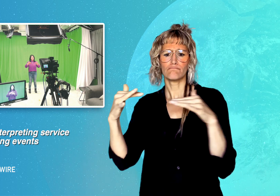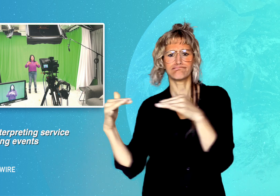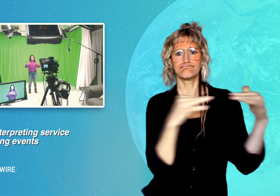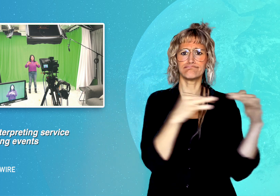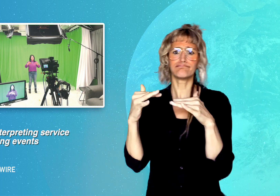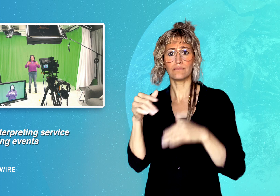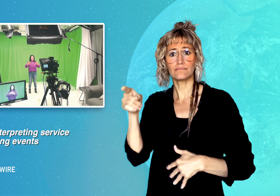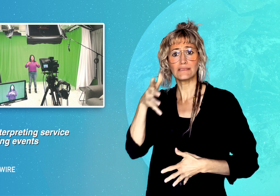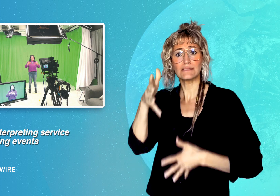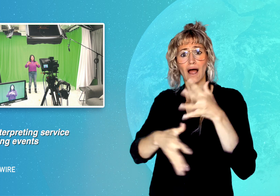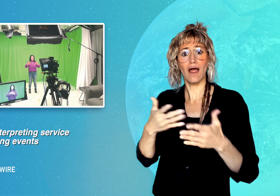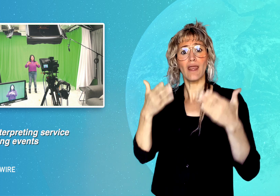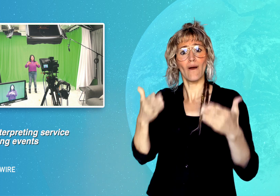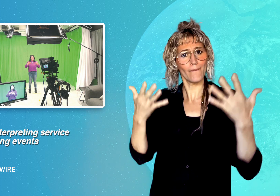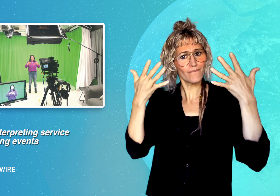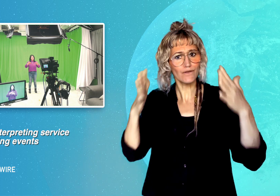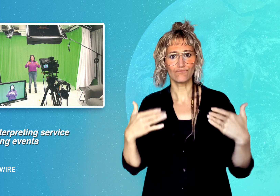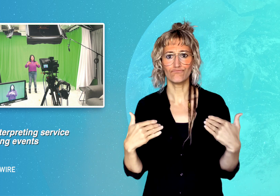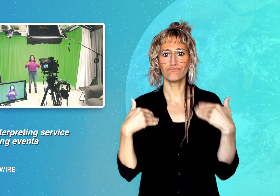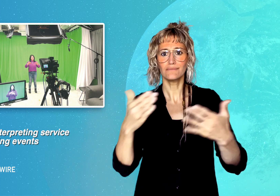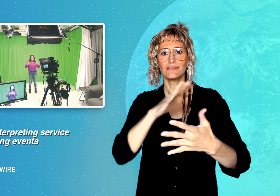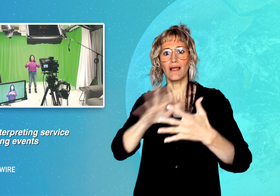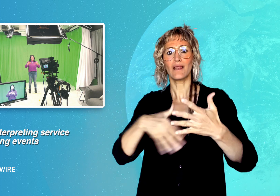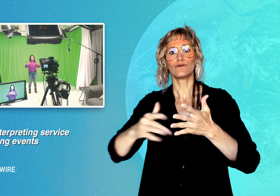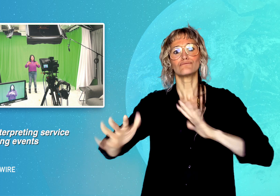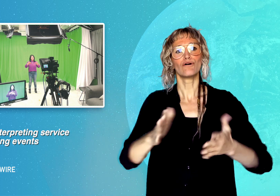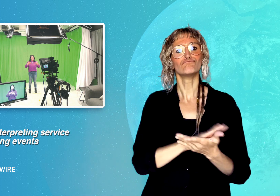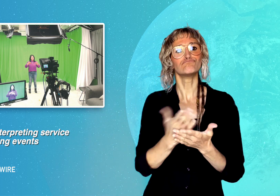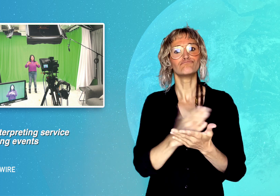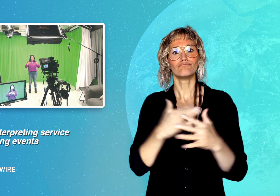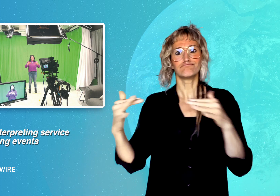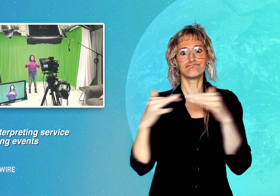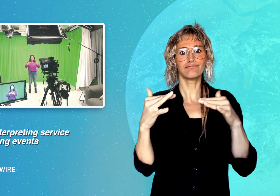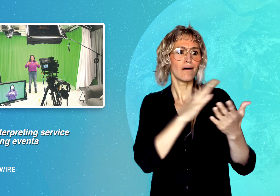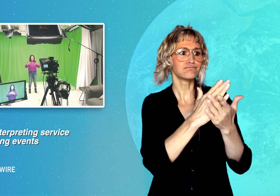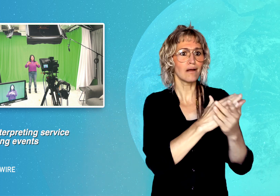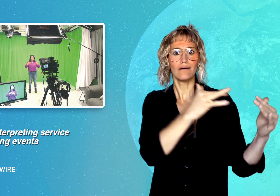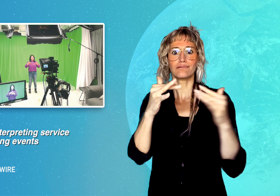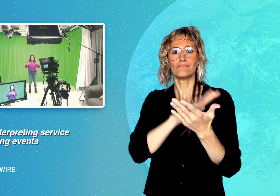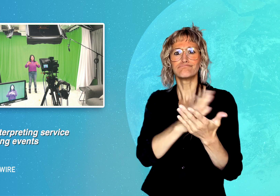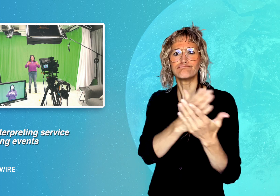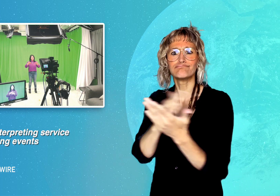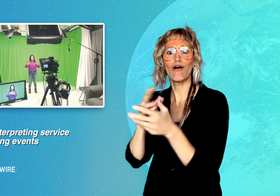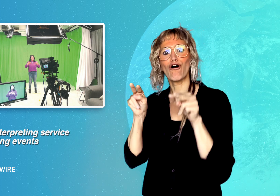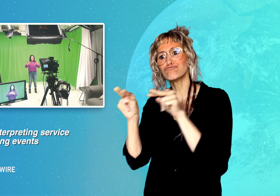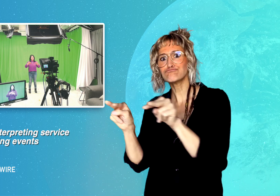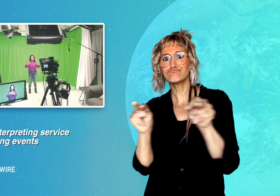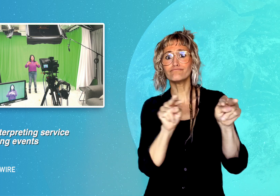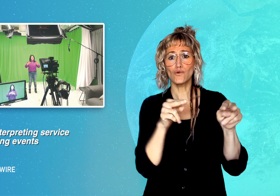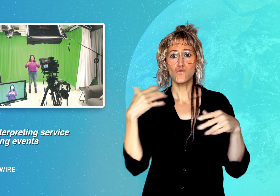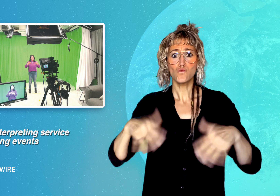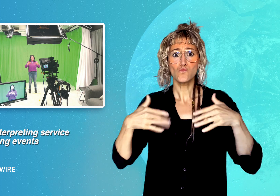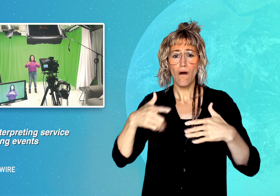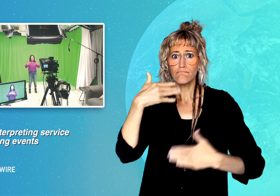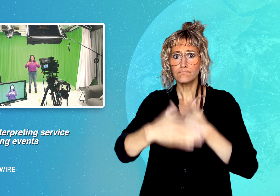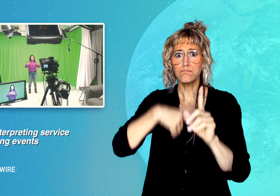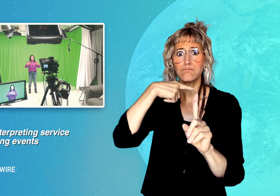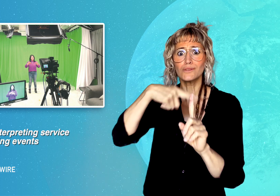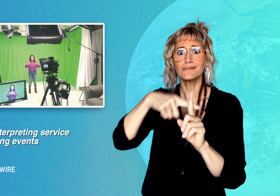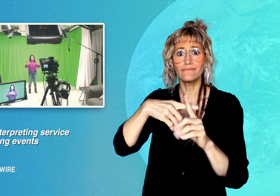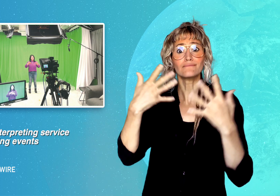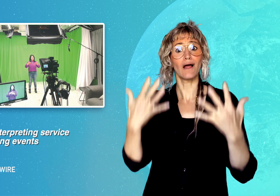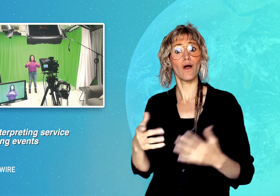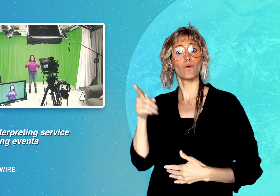on streaming service "FIFA+". That went so well that Sign Now wants